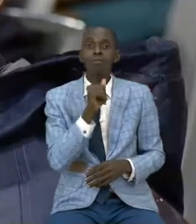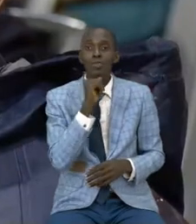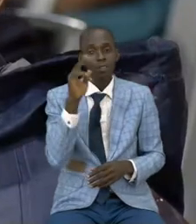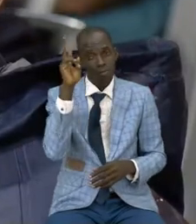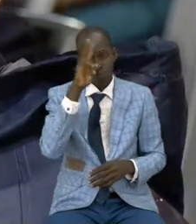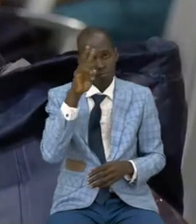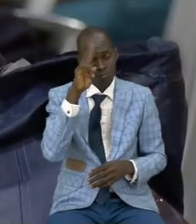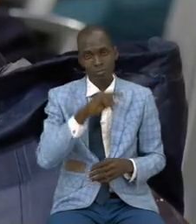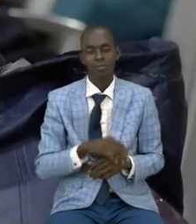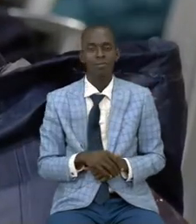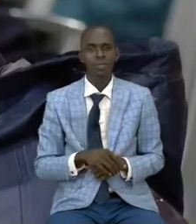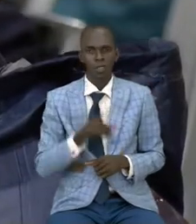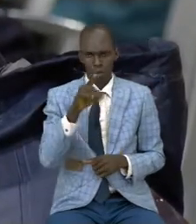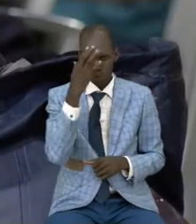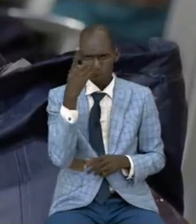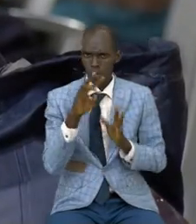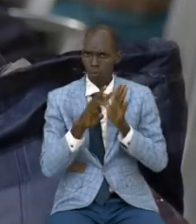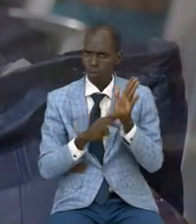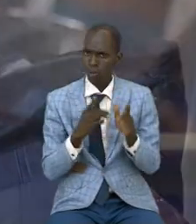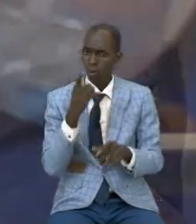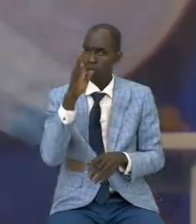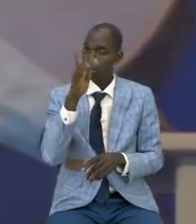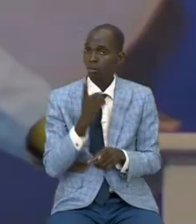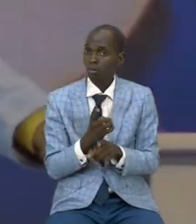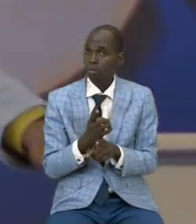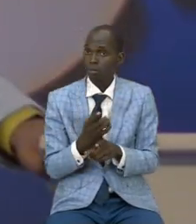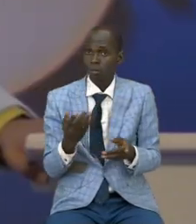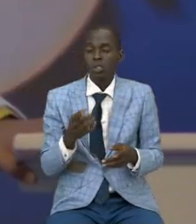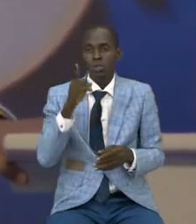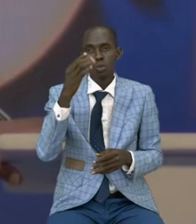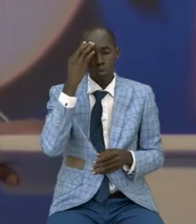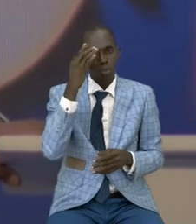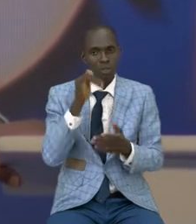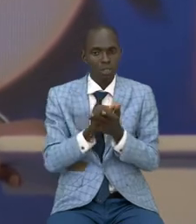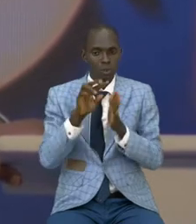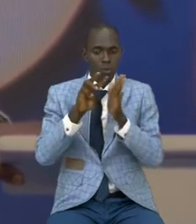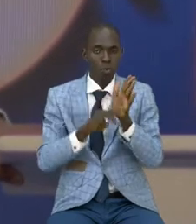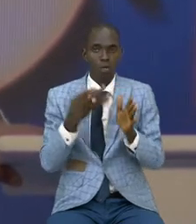you know the will of god the will of god is your killing where are you